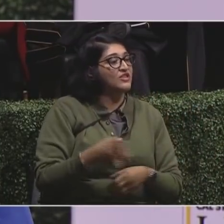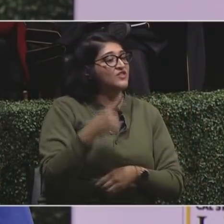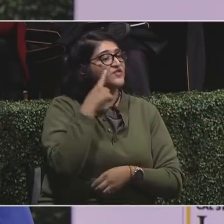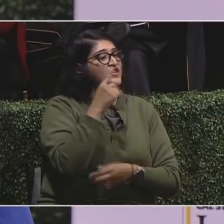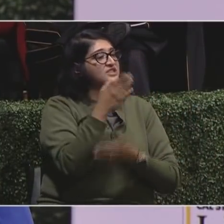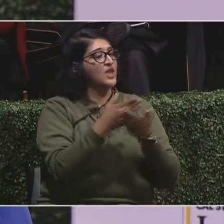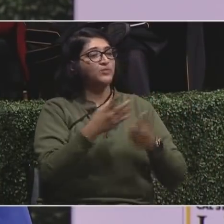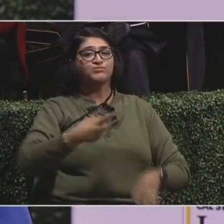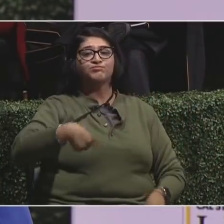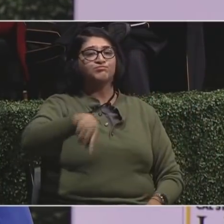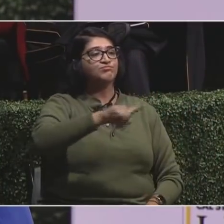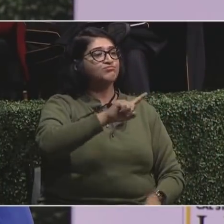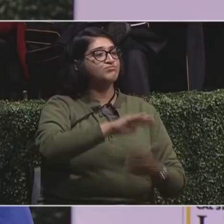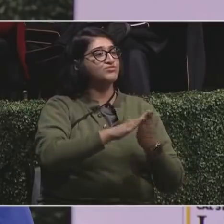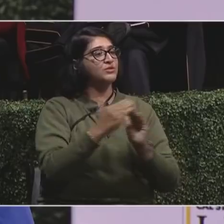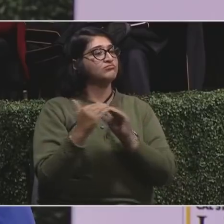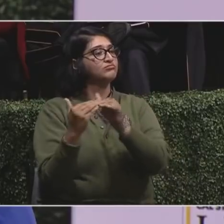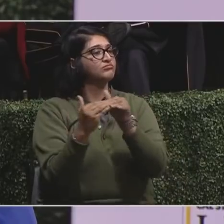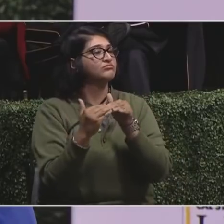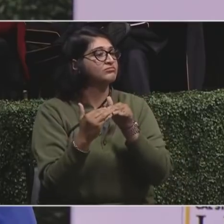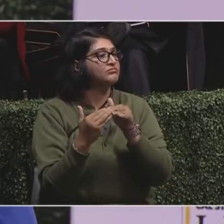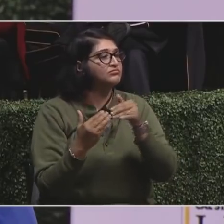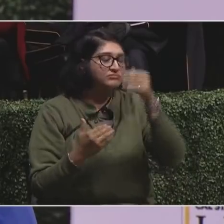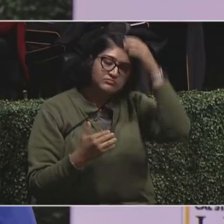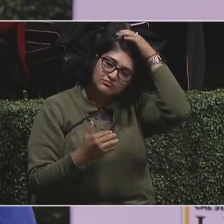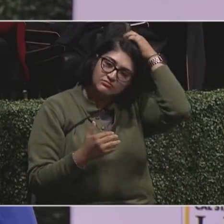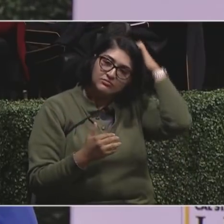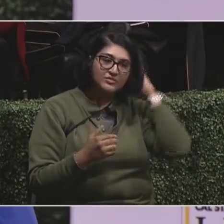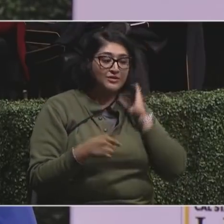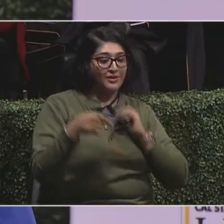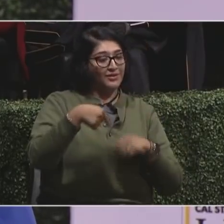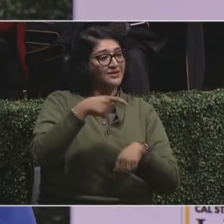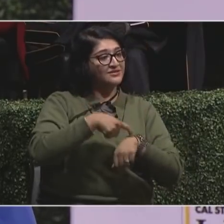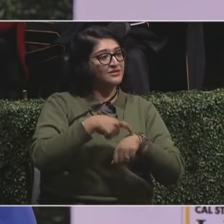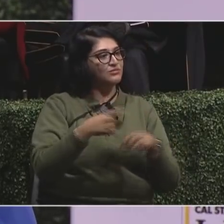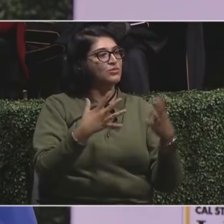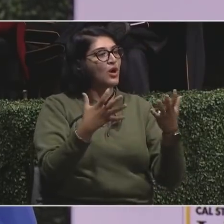CAREER, OUR FACULTY, ADMINISTRATORS AND STAFF HAVE FOCUSED THEIR EXPERTISE ON YOUR SUCCESS.